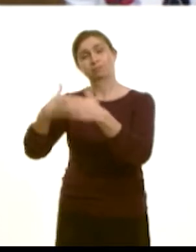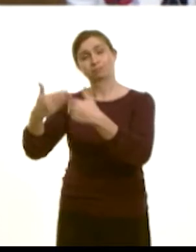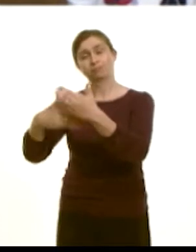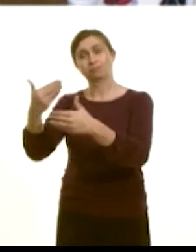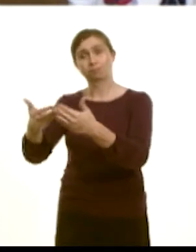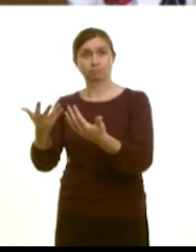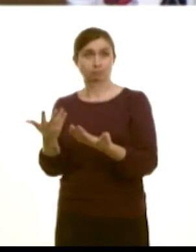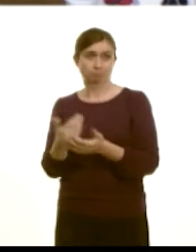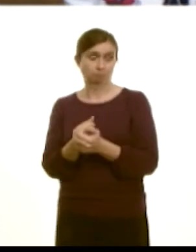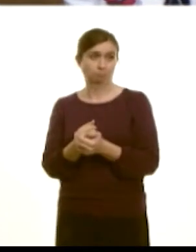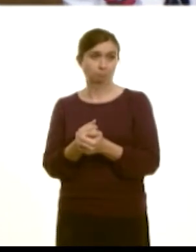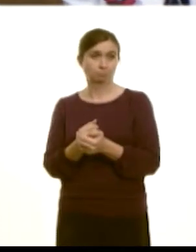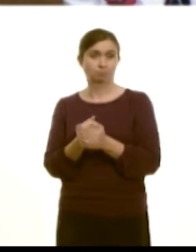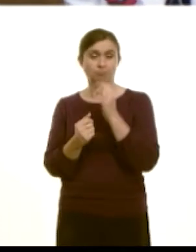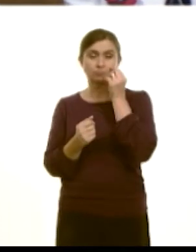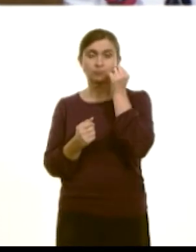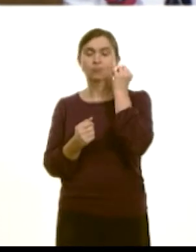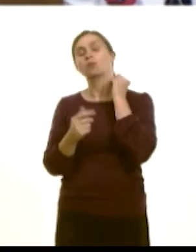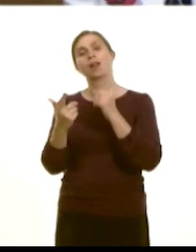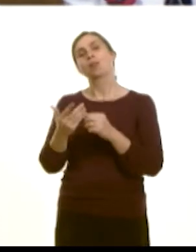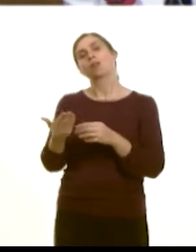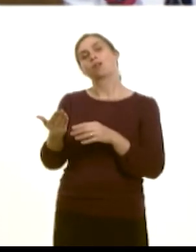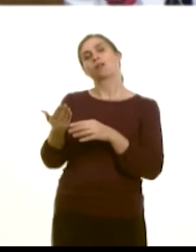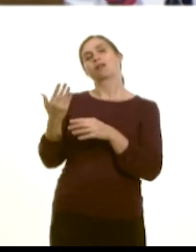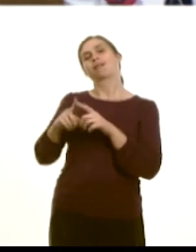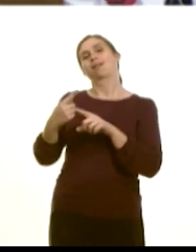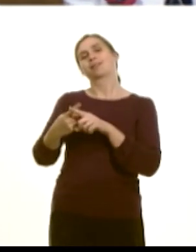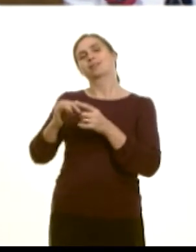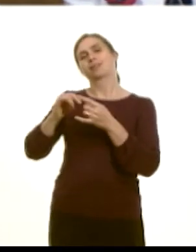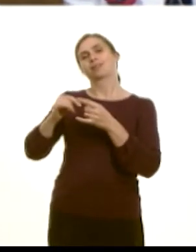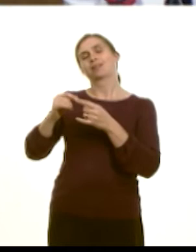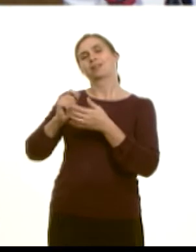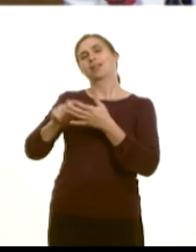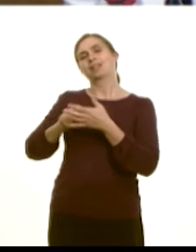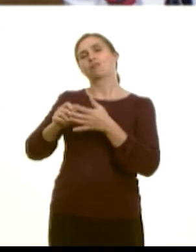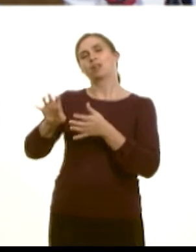It is true to say that the former Secretary of State for Wales, David Jones, was a great